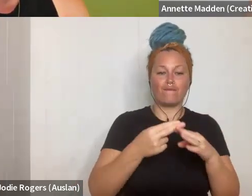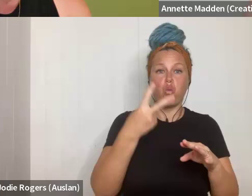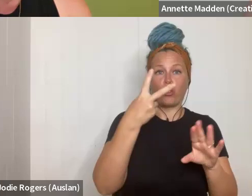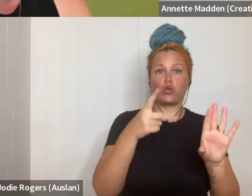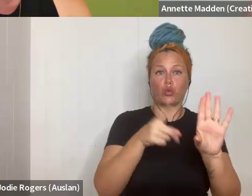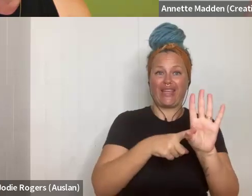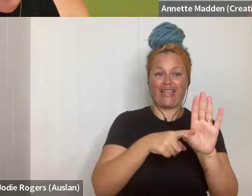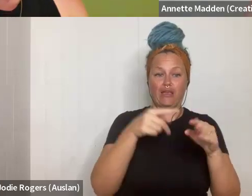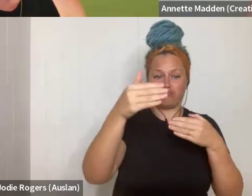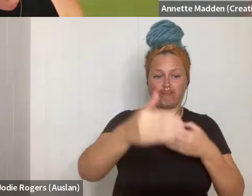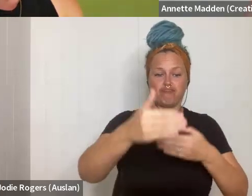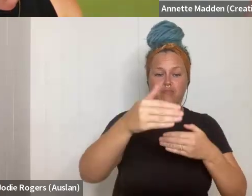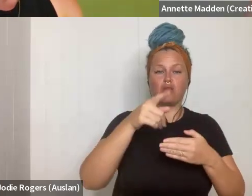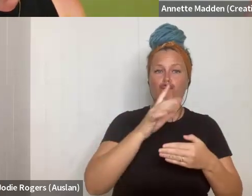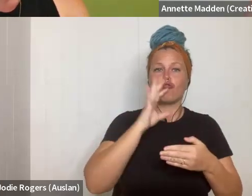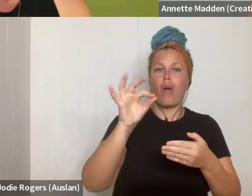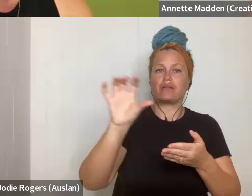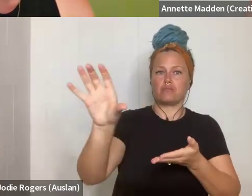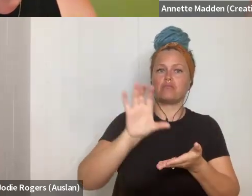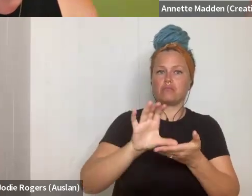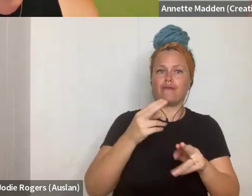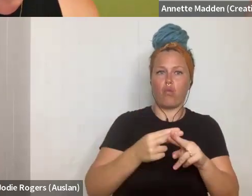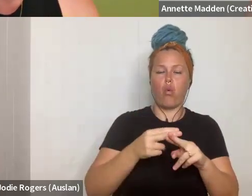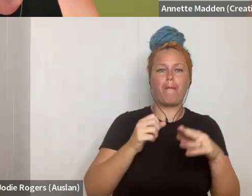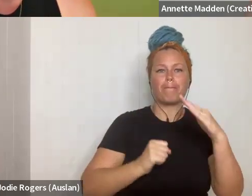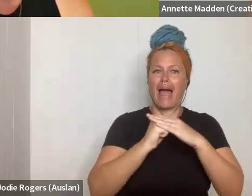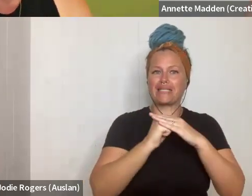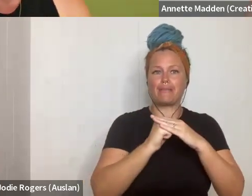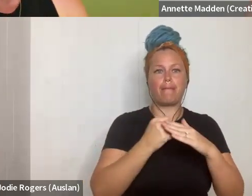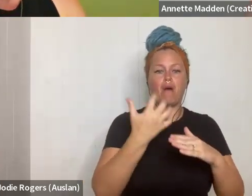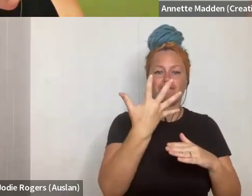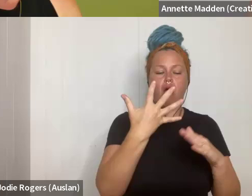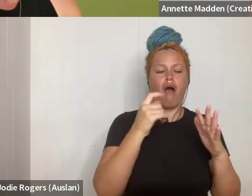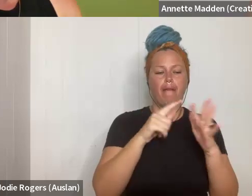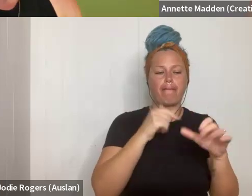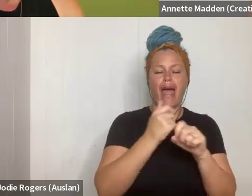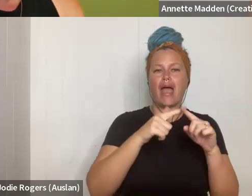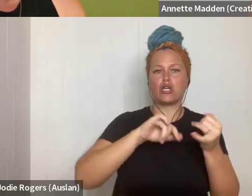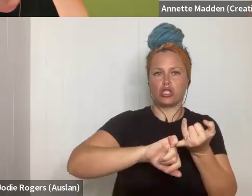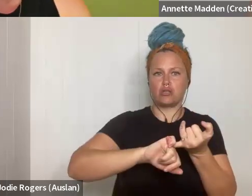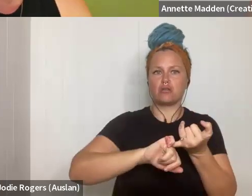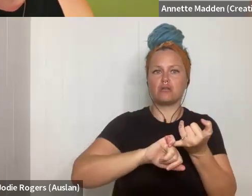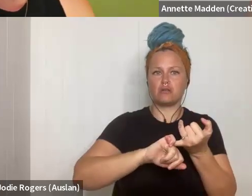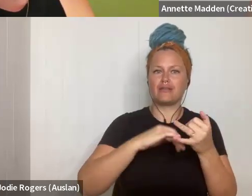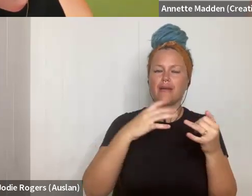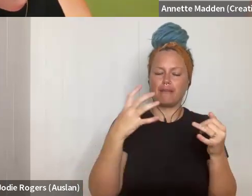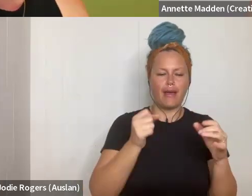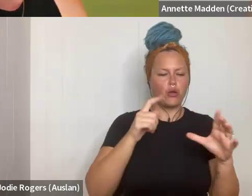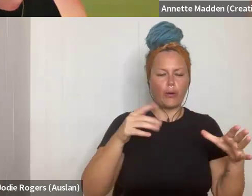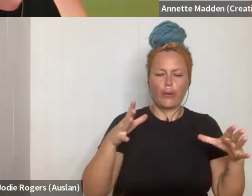of support material that you will need, it is